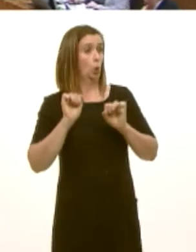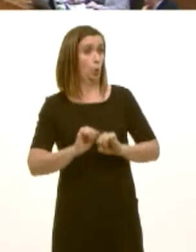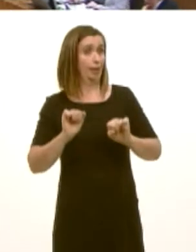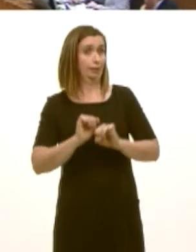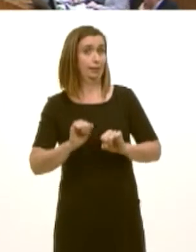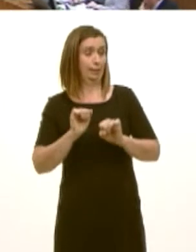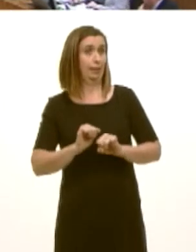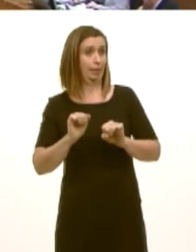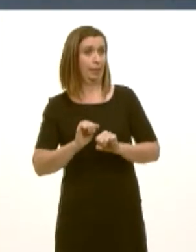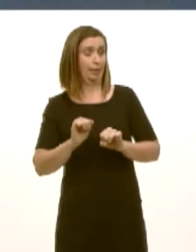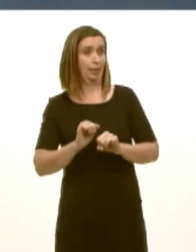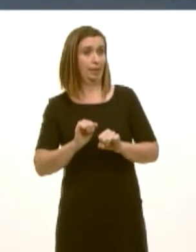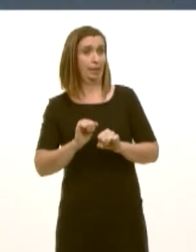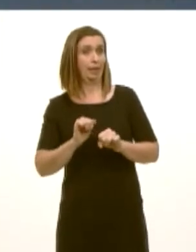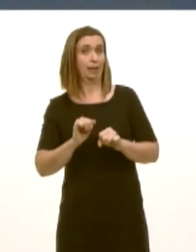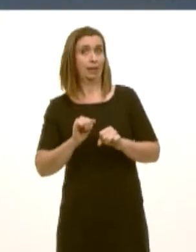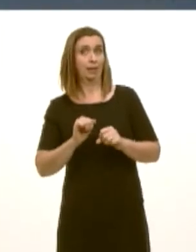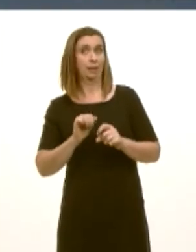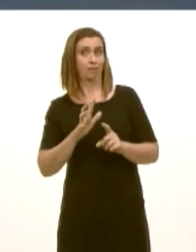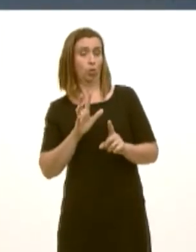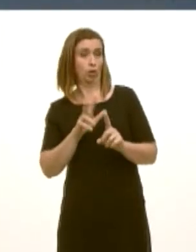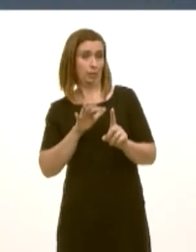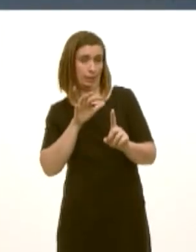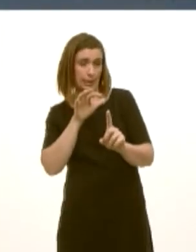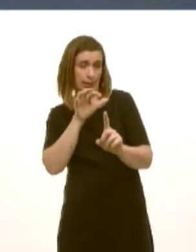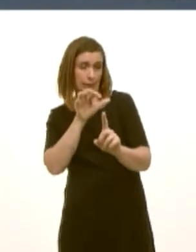not been good, but they are beginning to improve.